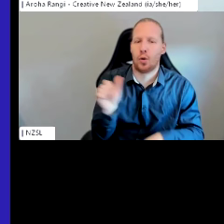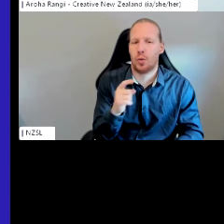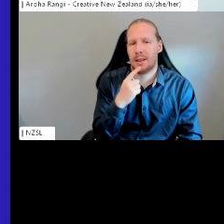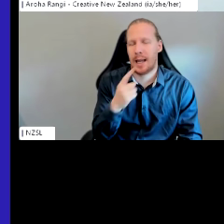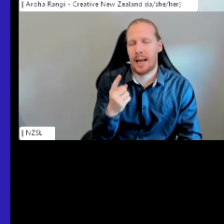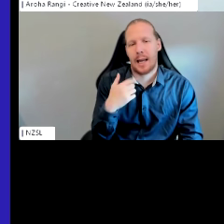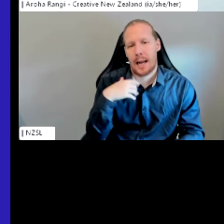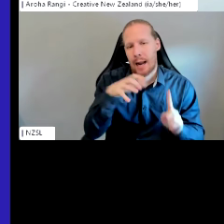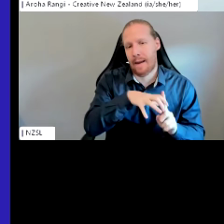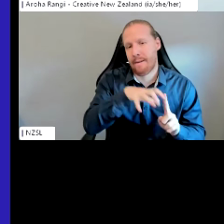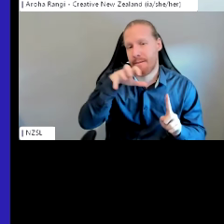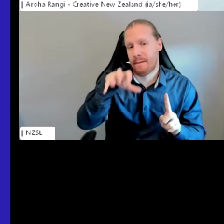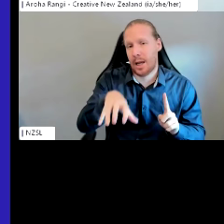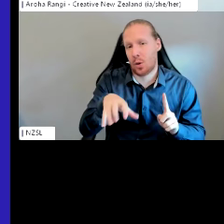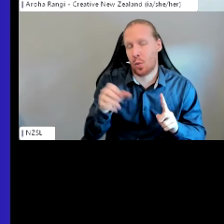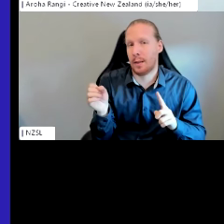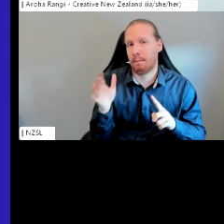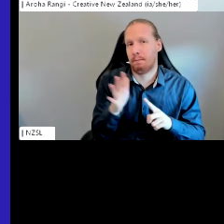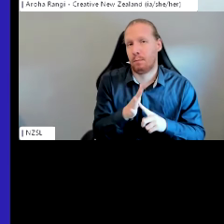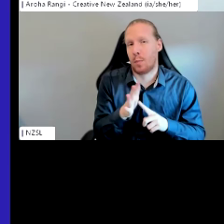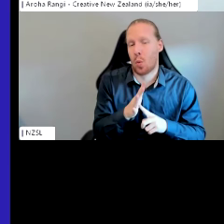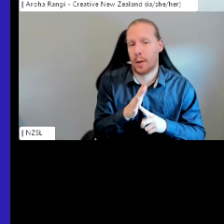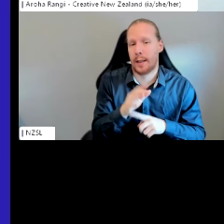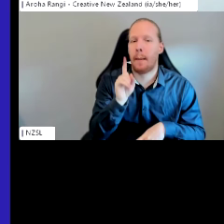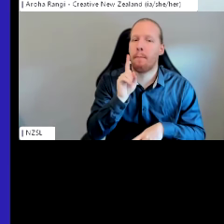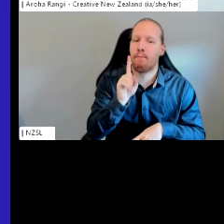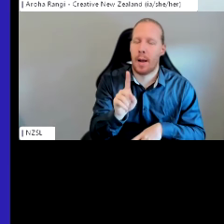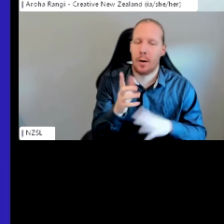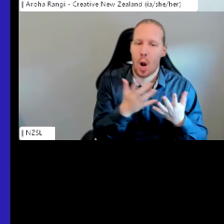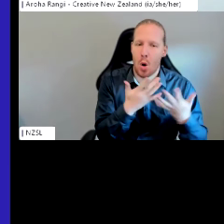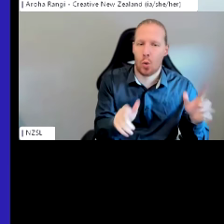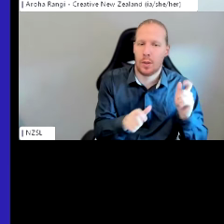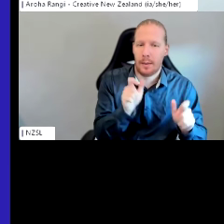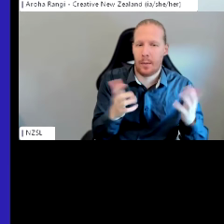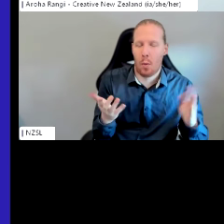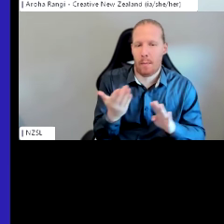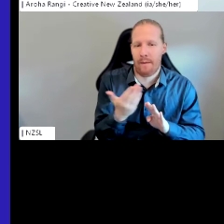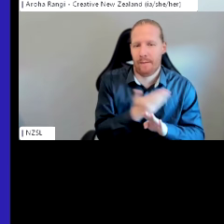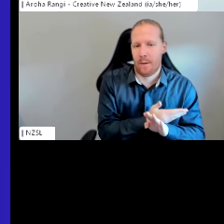think you lose most people before they leave home because we aren't either haven't given them the